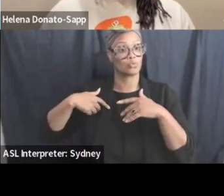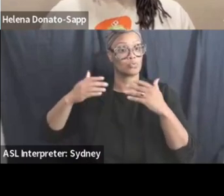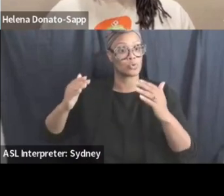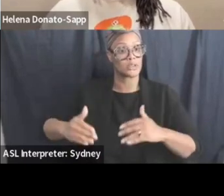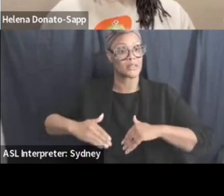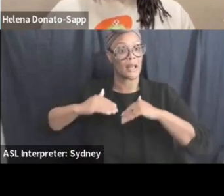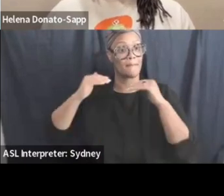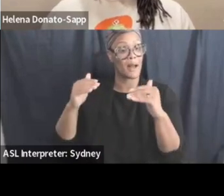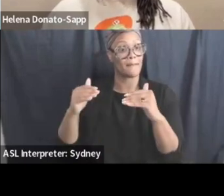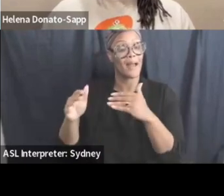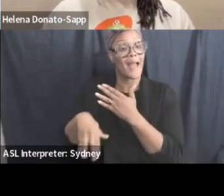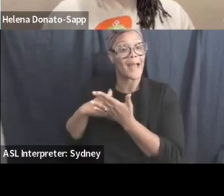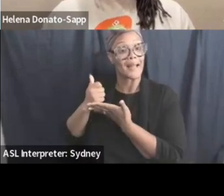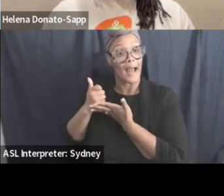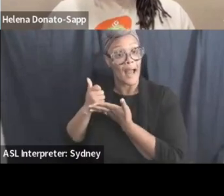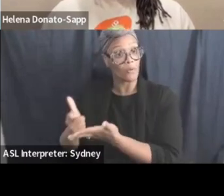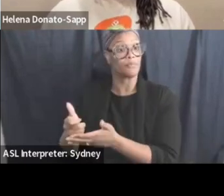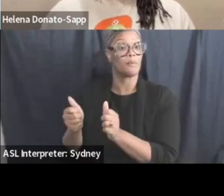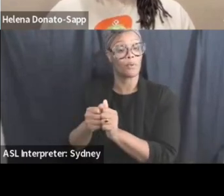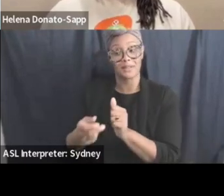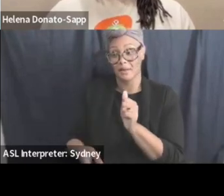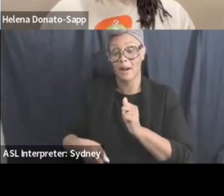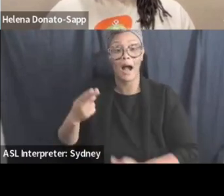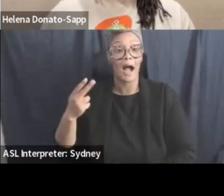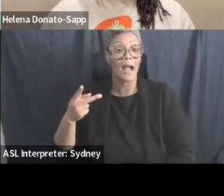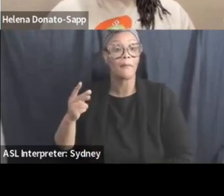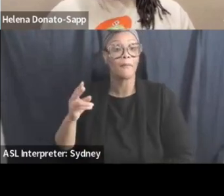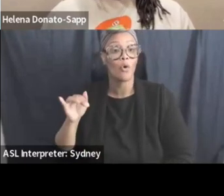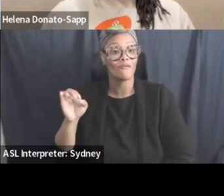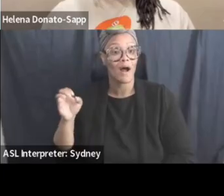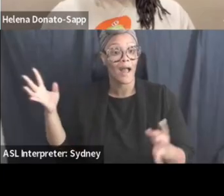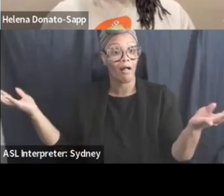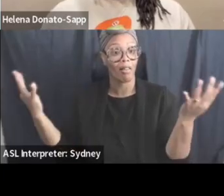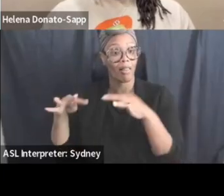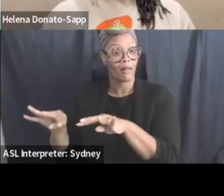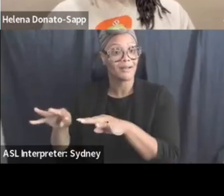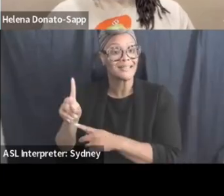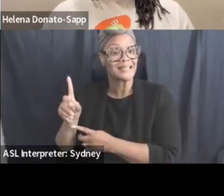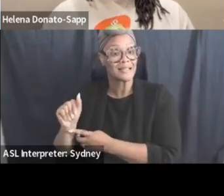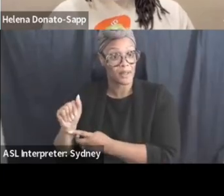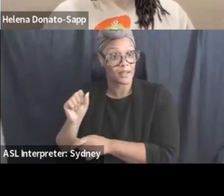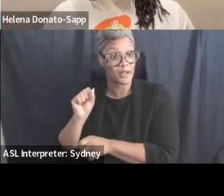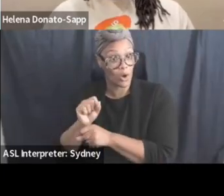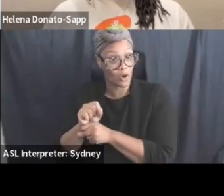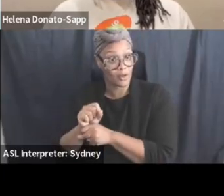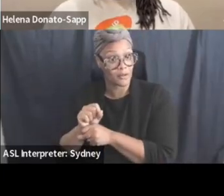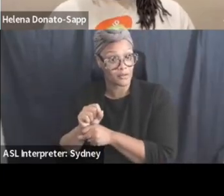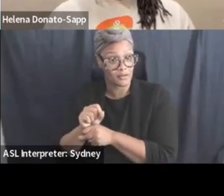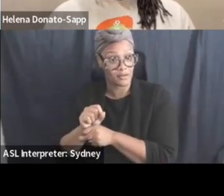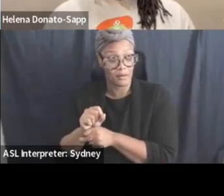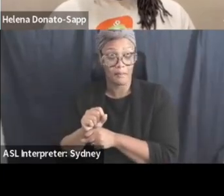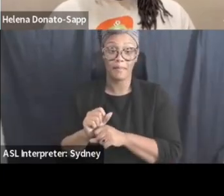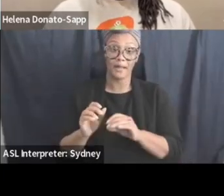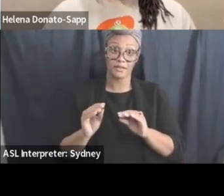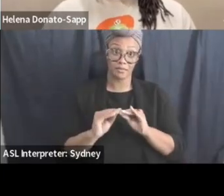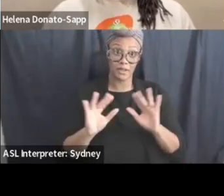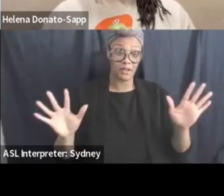in high-profile disability work. But to be clear, I've had nearly a decade of anti-blackness